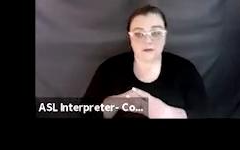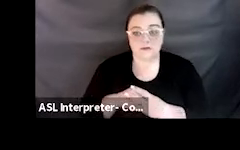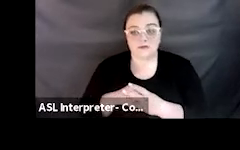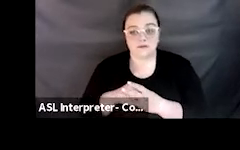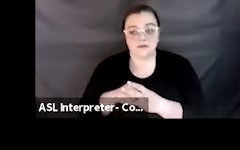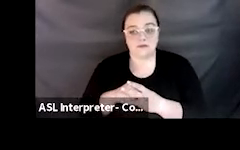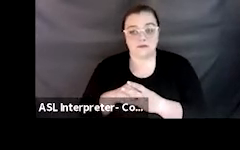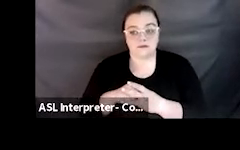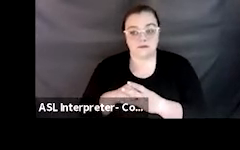Heidi Rosofsky: Ellen are you with us.